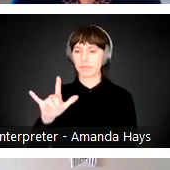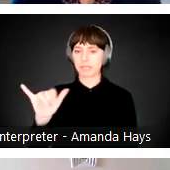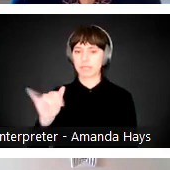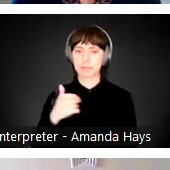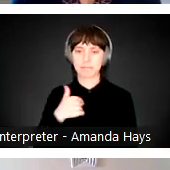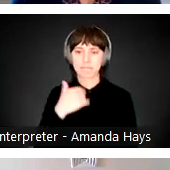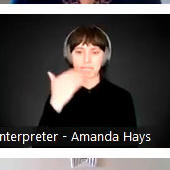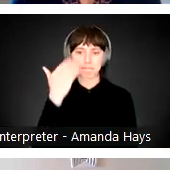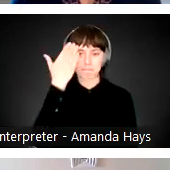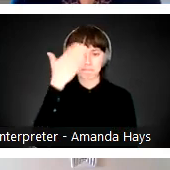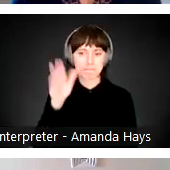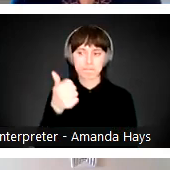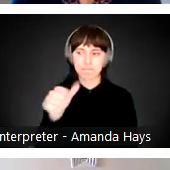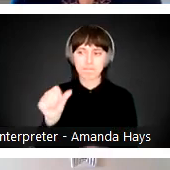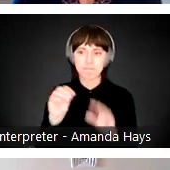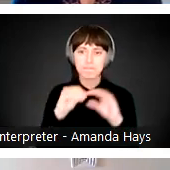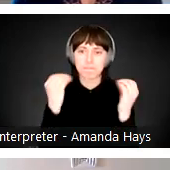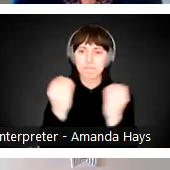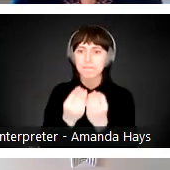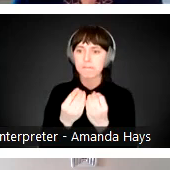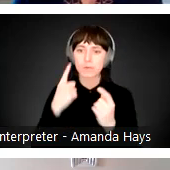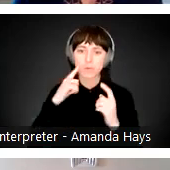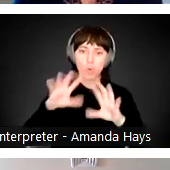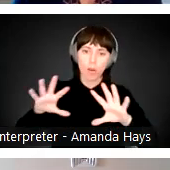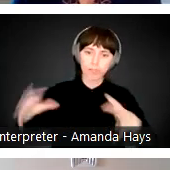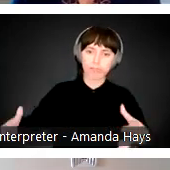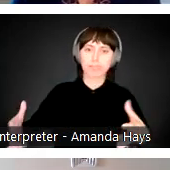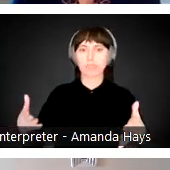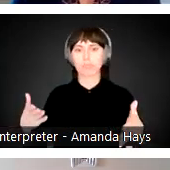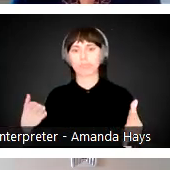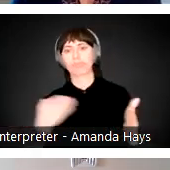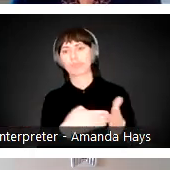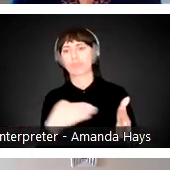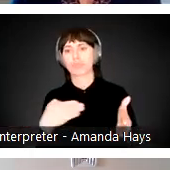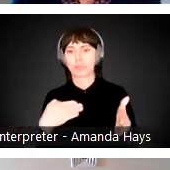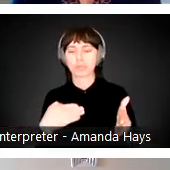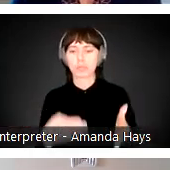lawsuit. For that question around the